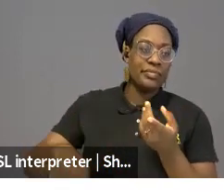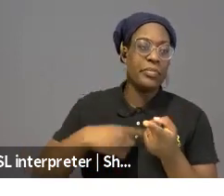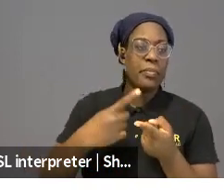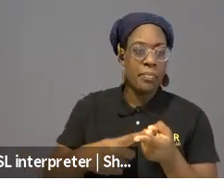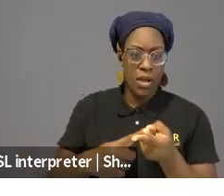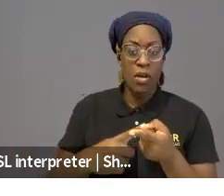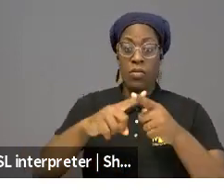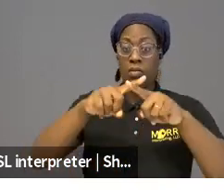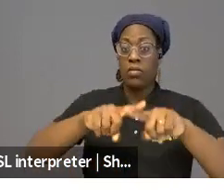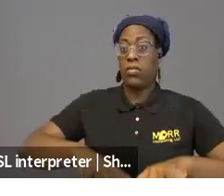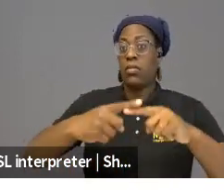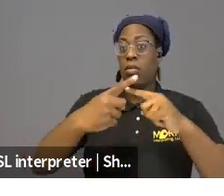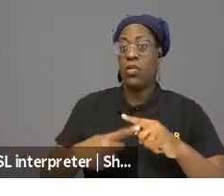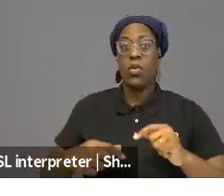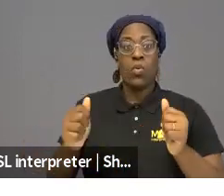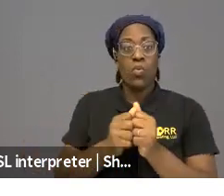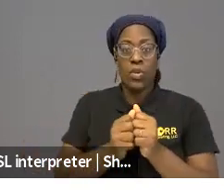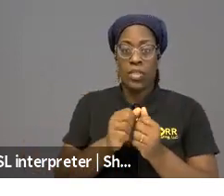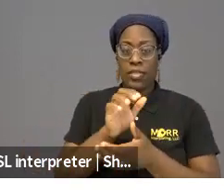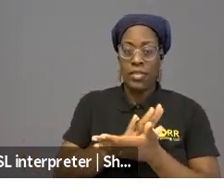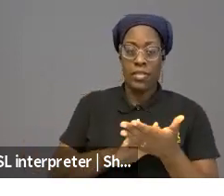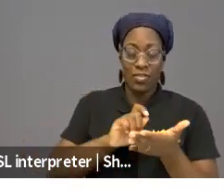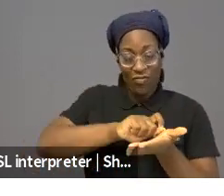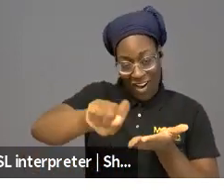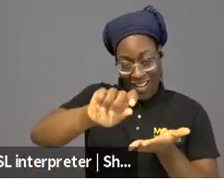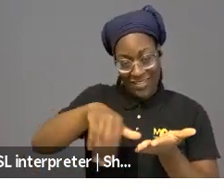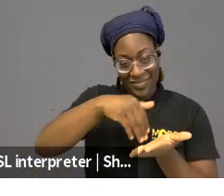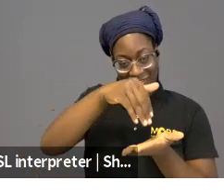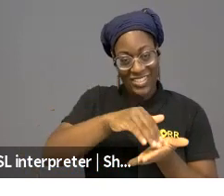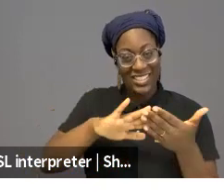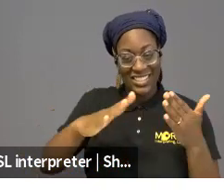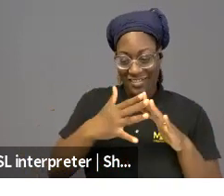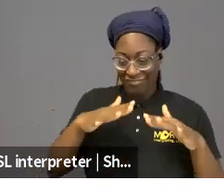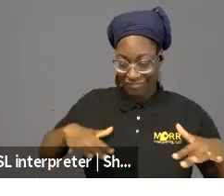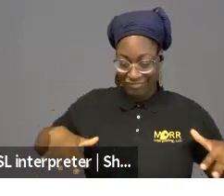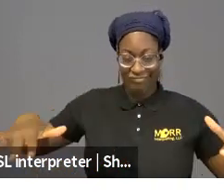the ways each of us utilizes that community in ways that benefit us, but also the potential we